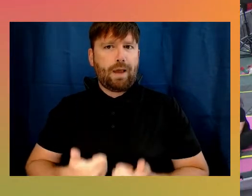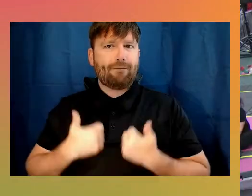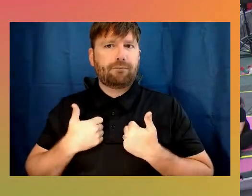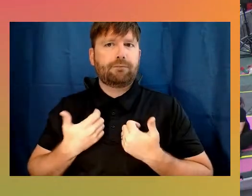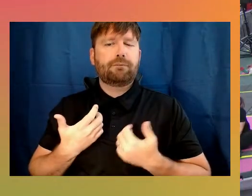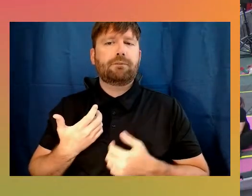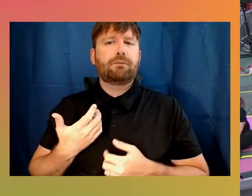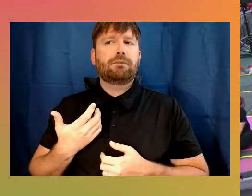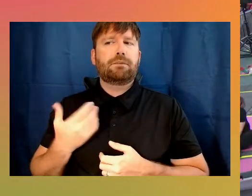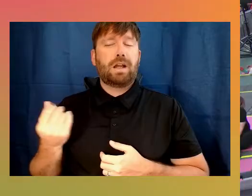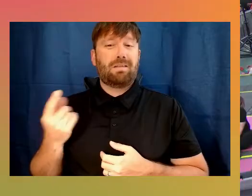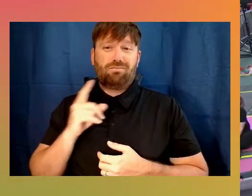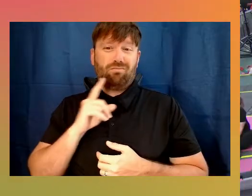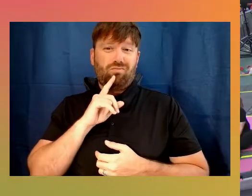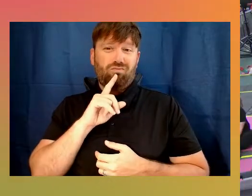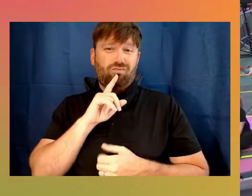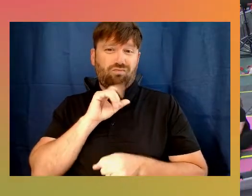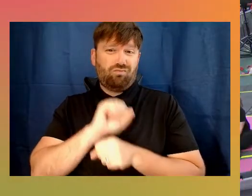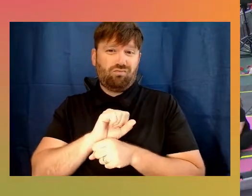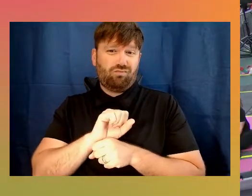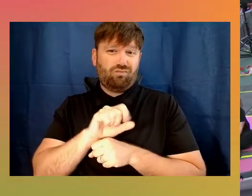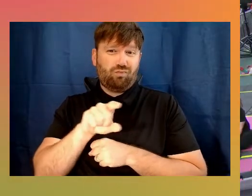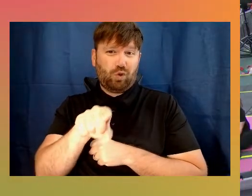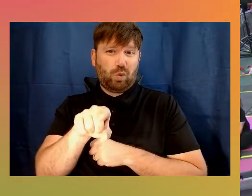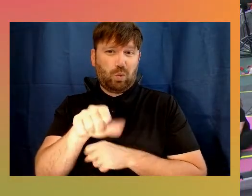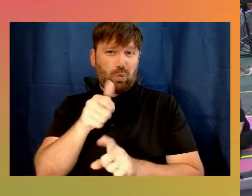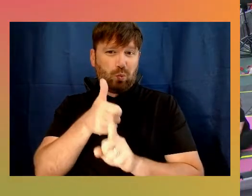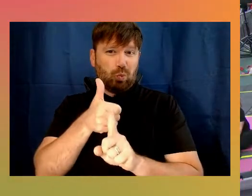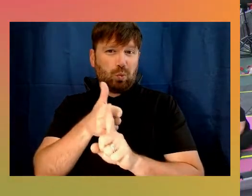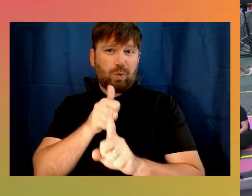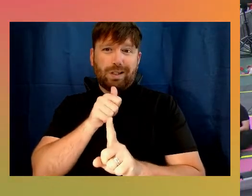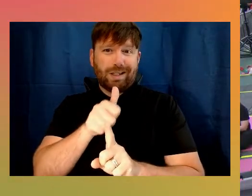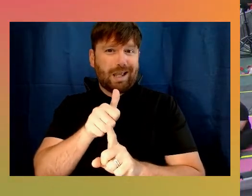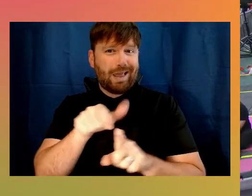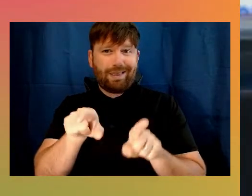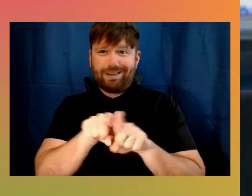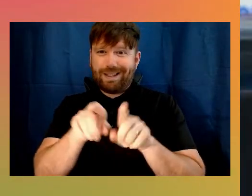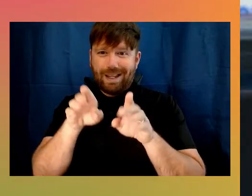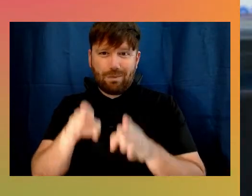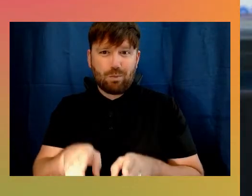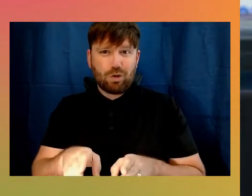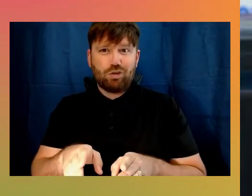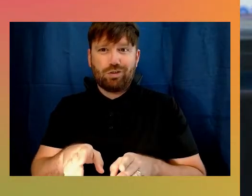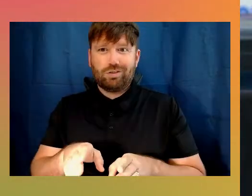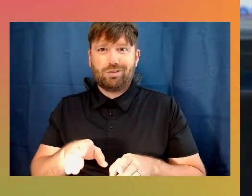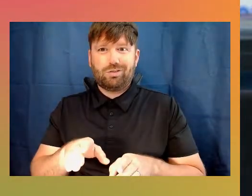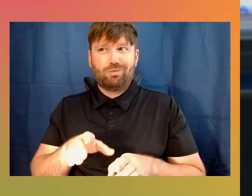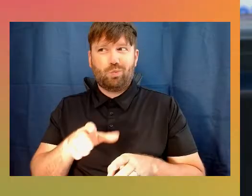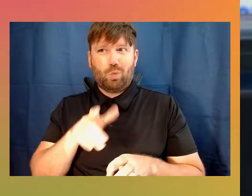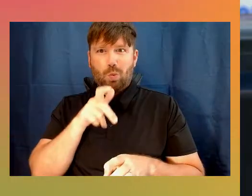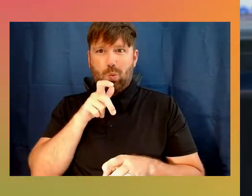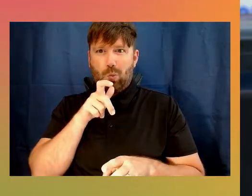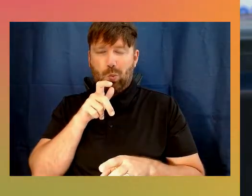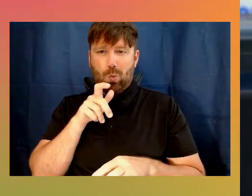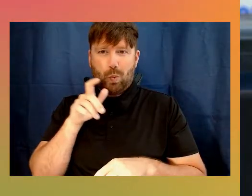REPRESENTS BIRTH, NEW LIFE. AND THE FACT OF THE MATTER IS,